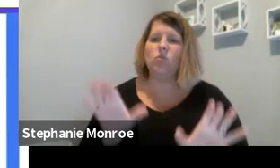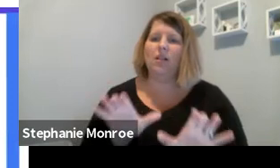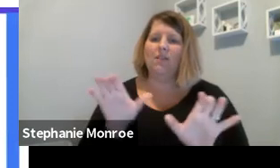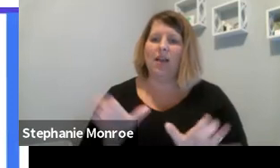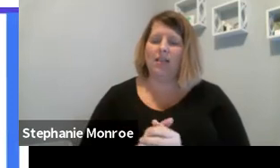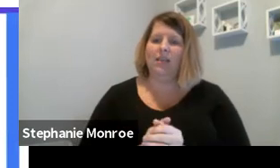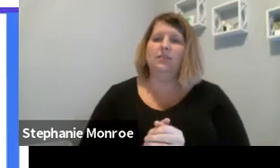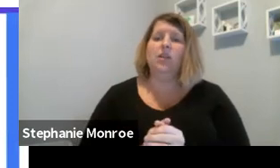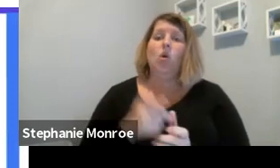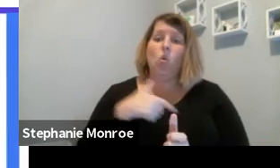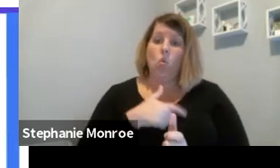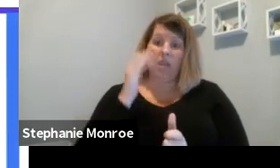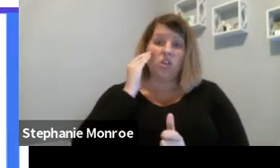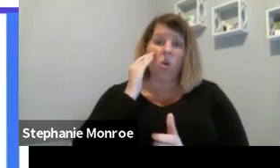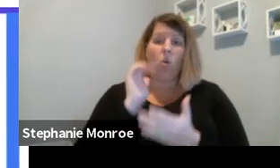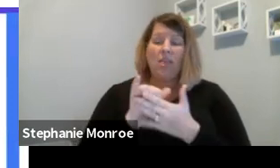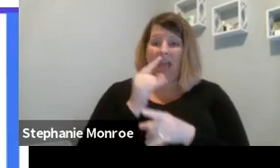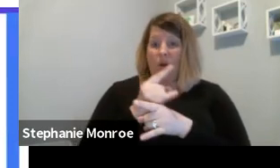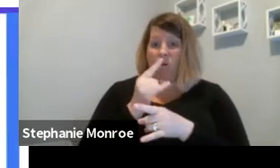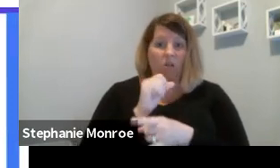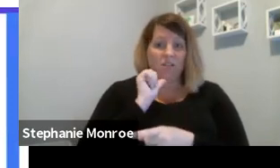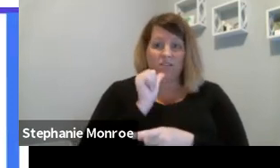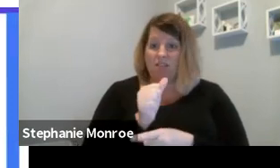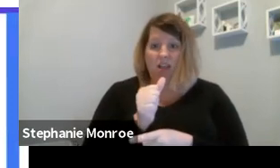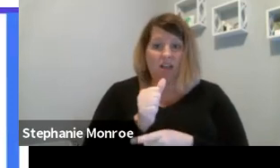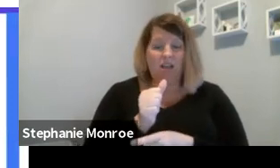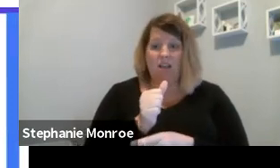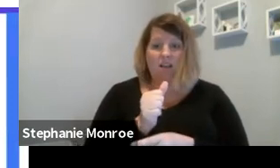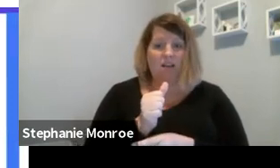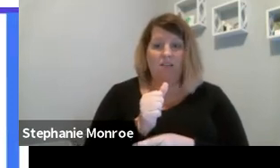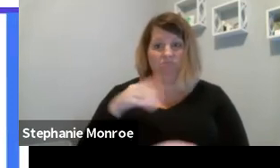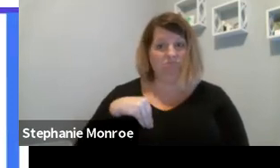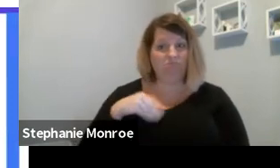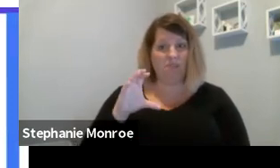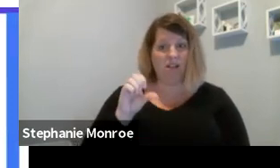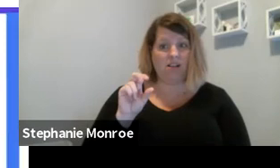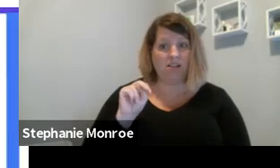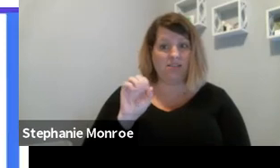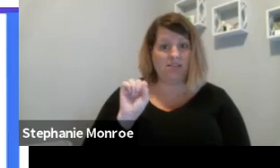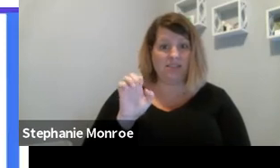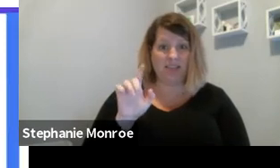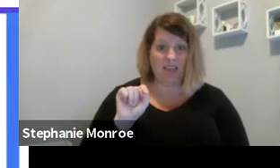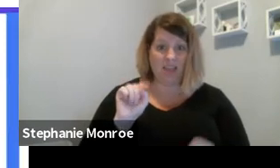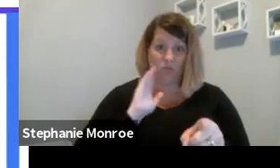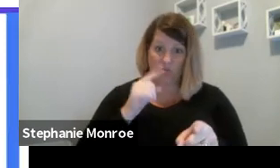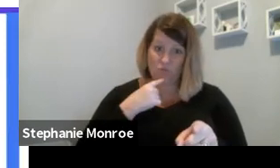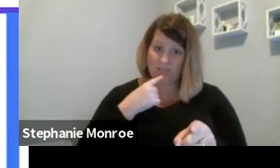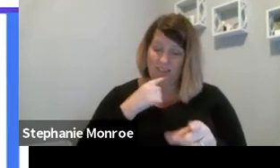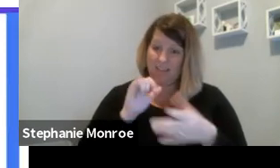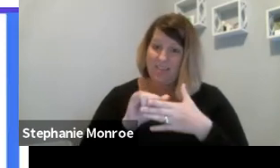We know that alcohol does not give or take consent, so would you say that it is not an excuse